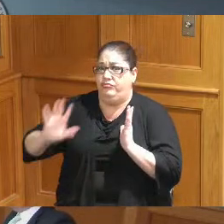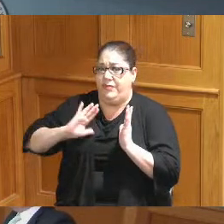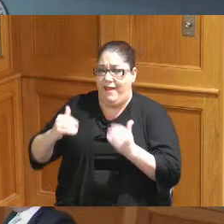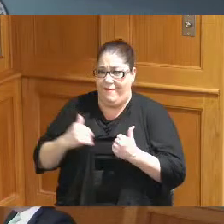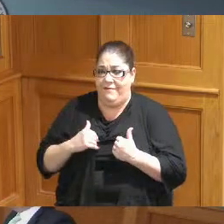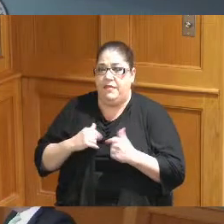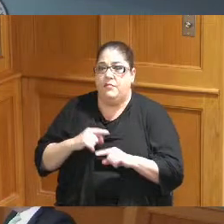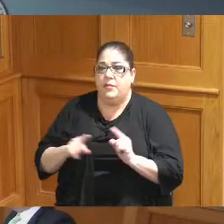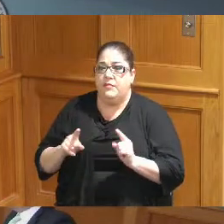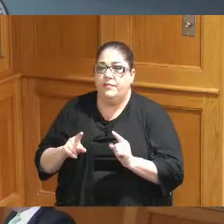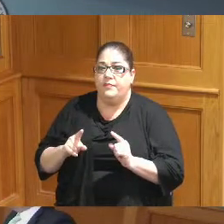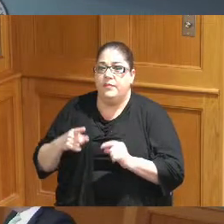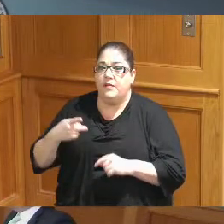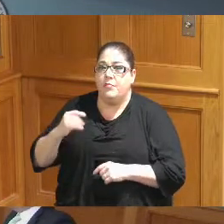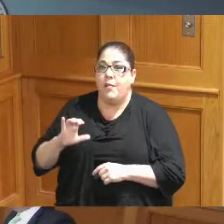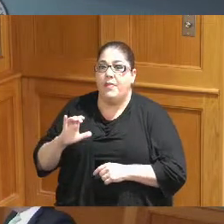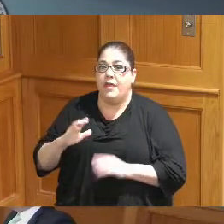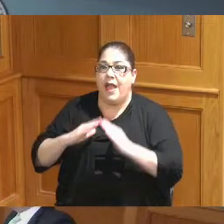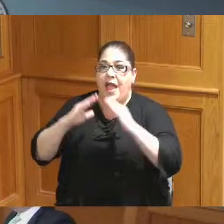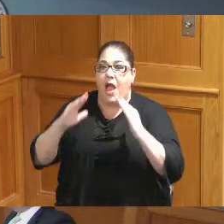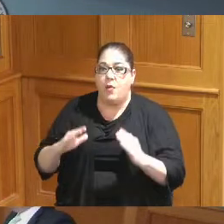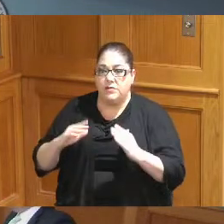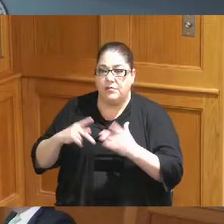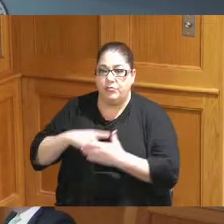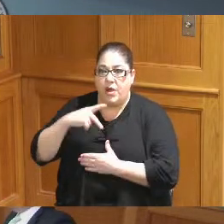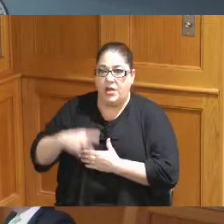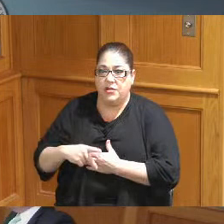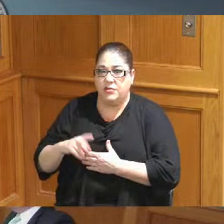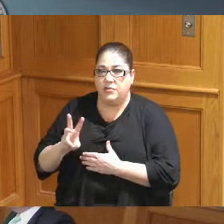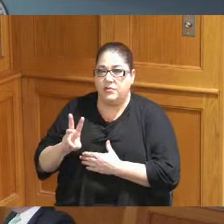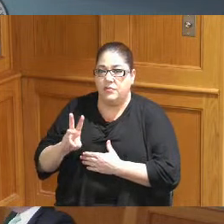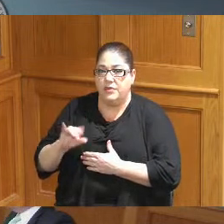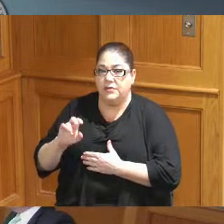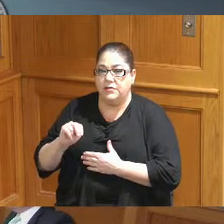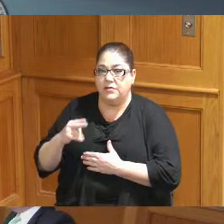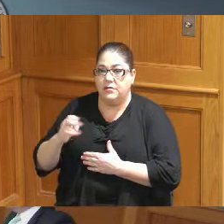this was a public housing project that was impacted it was in Winton Hills and there